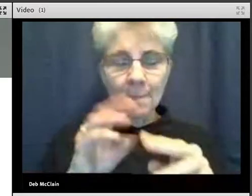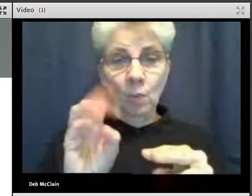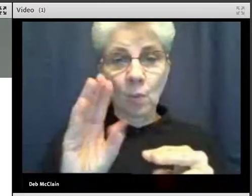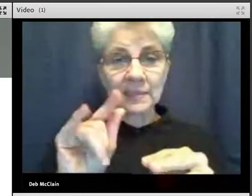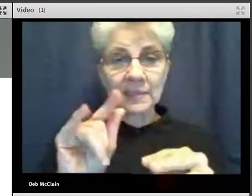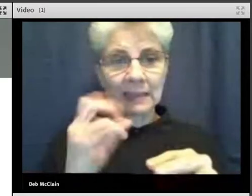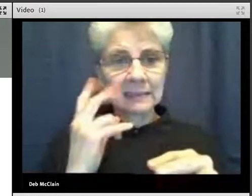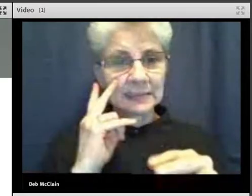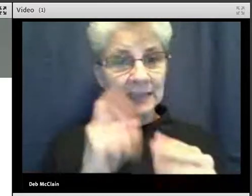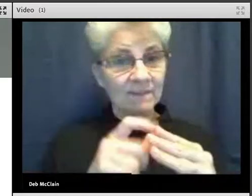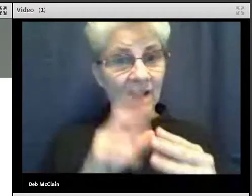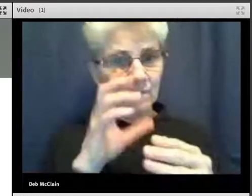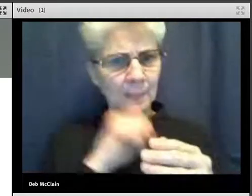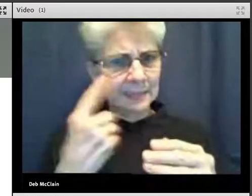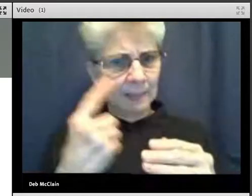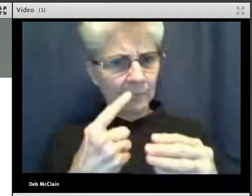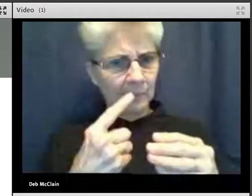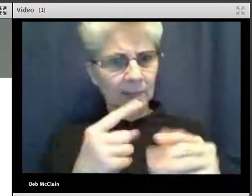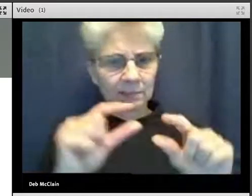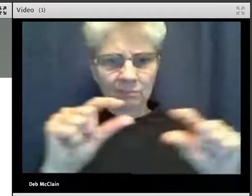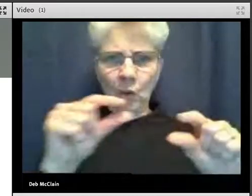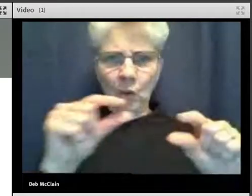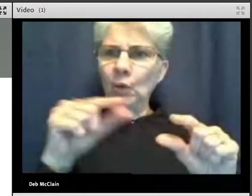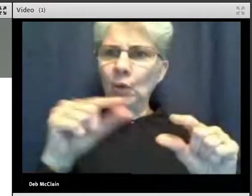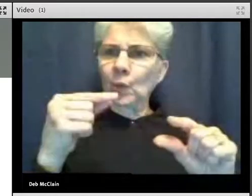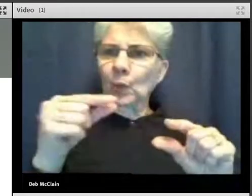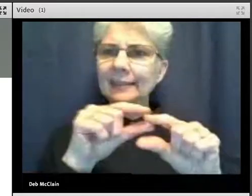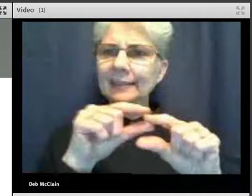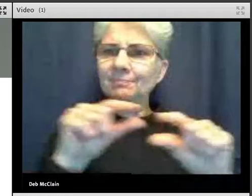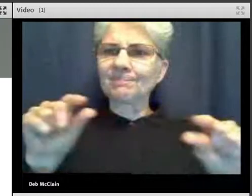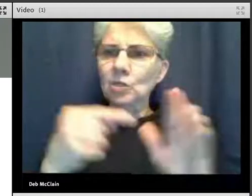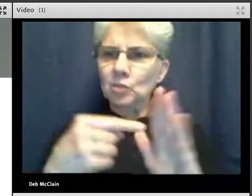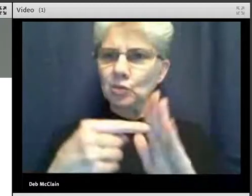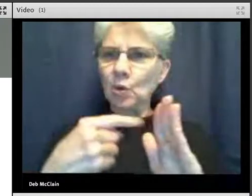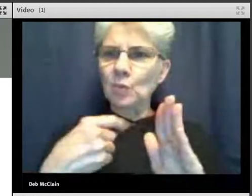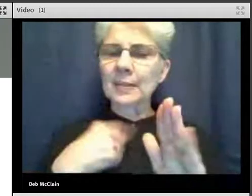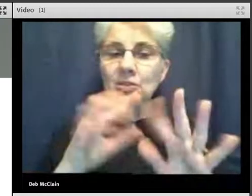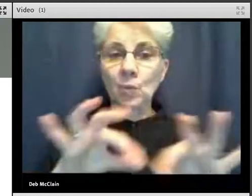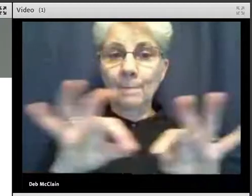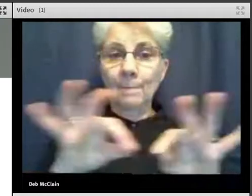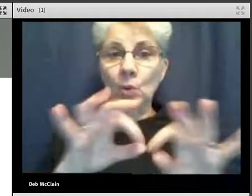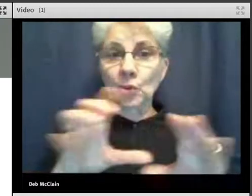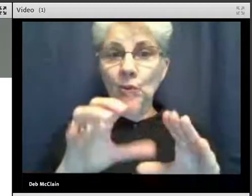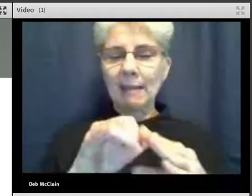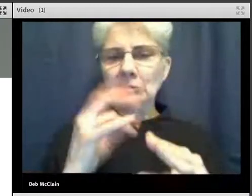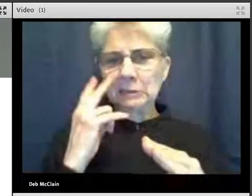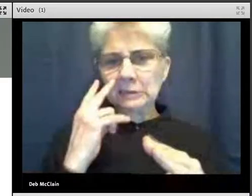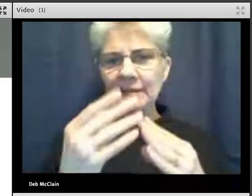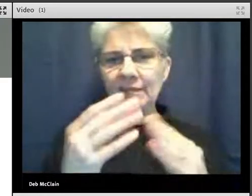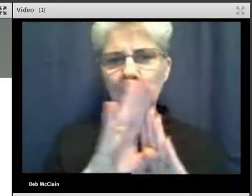and visually look over my website and see if I missed something. So really important to do,